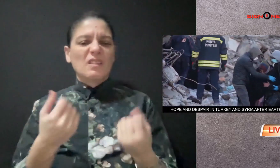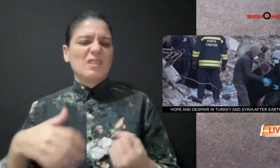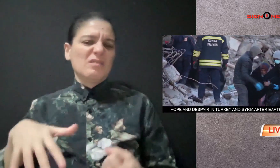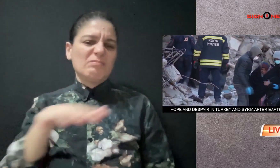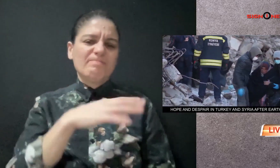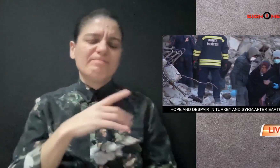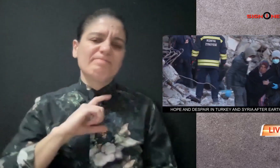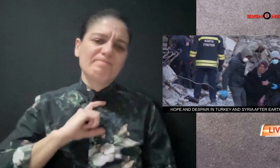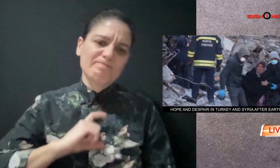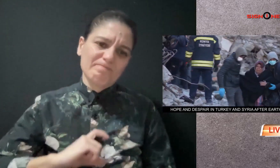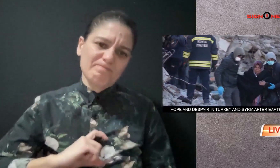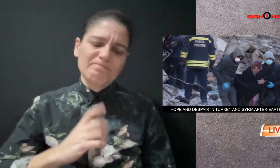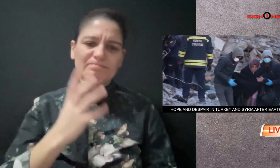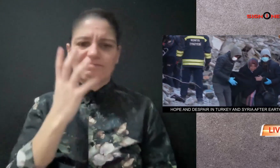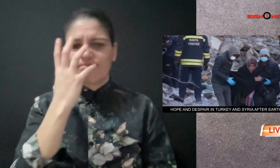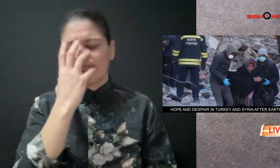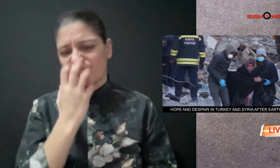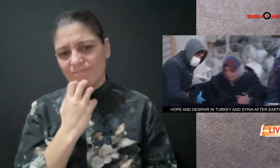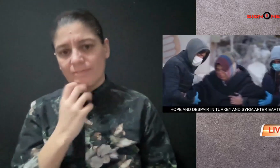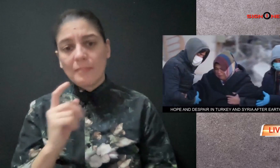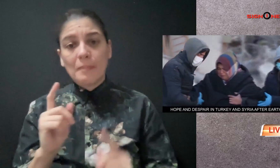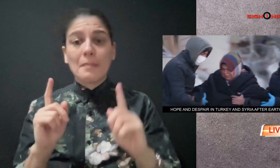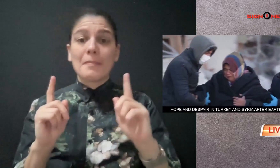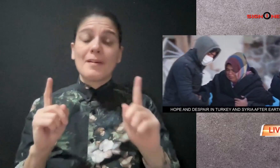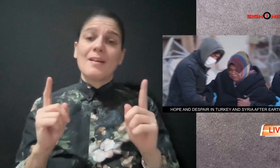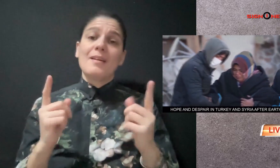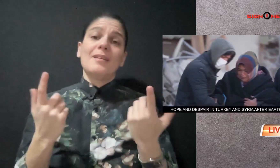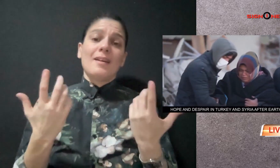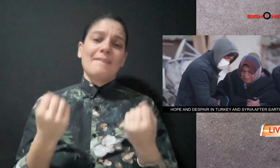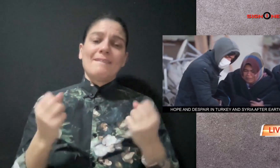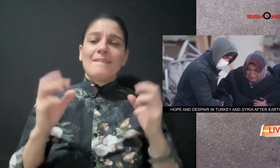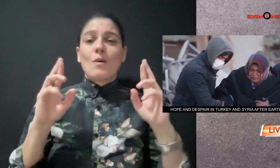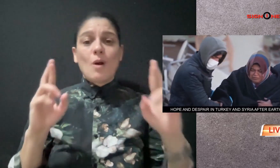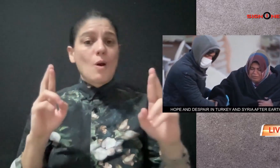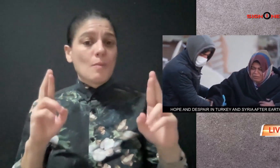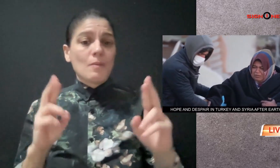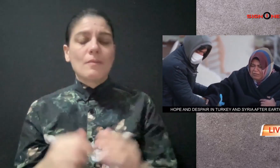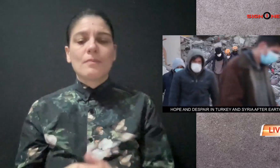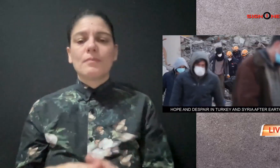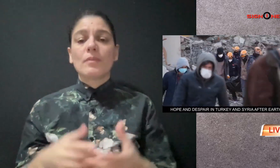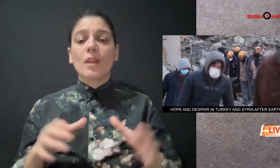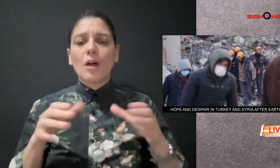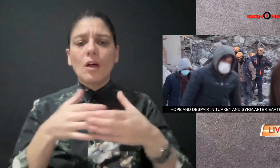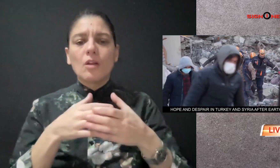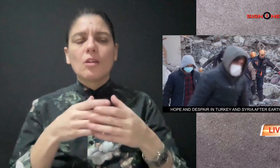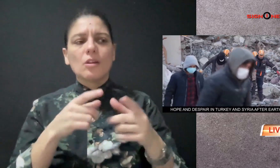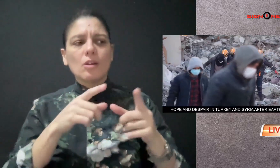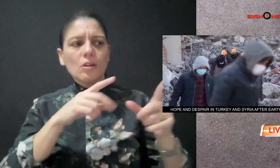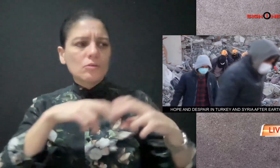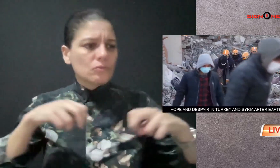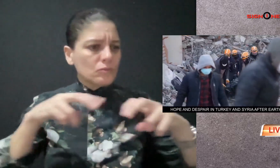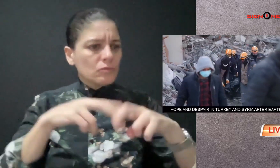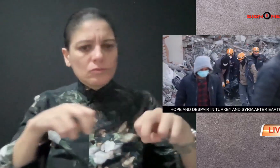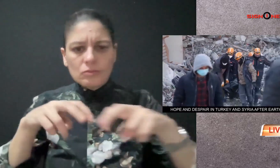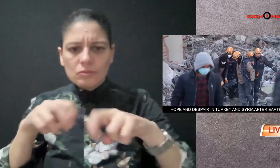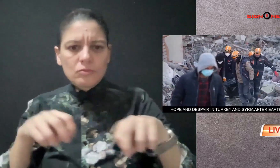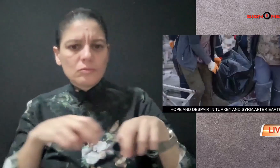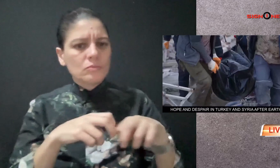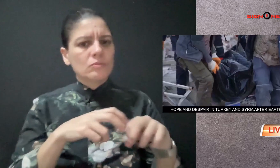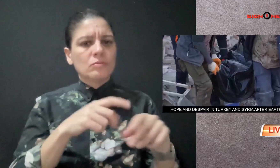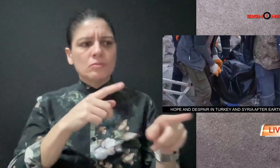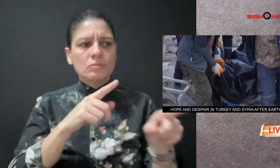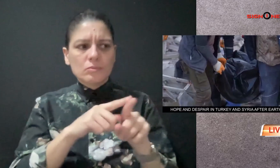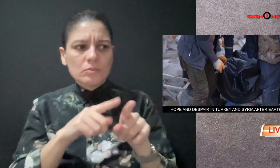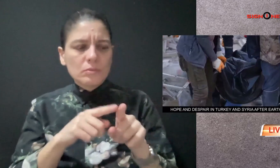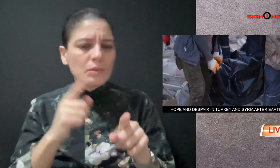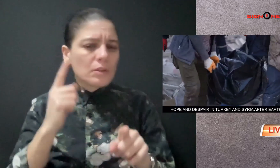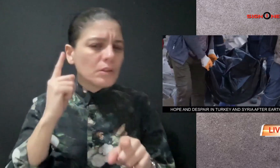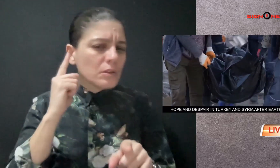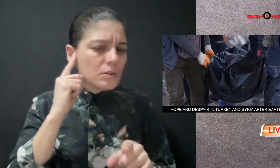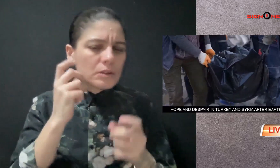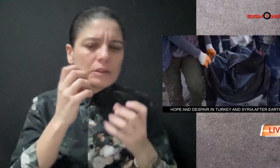but despite the despair and devastation there is also hope if rescuers hear anything that